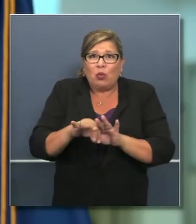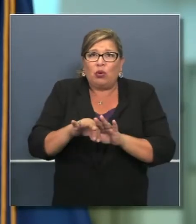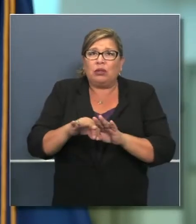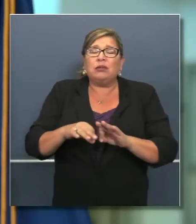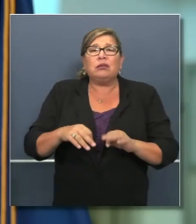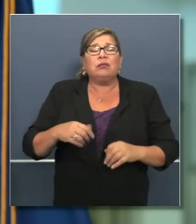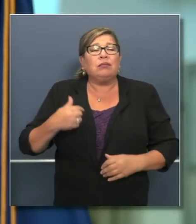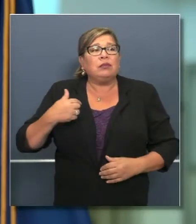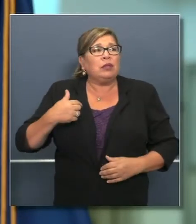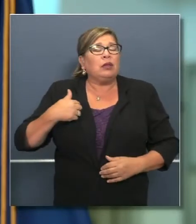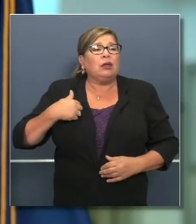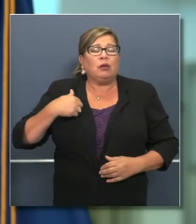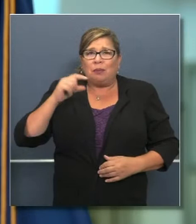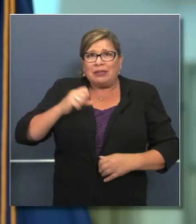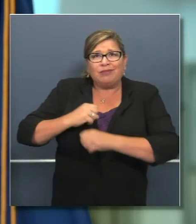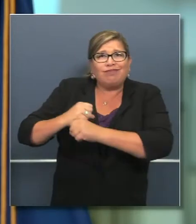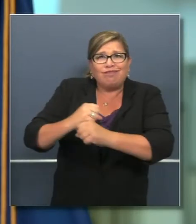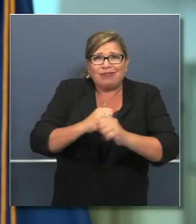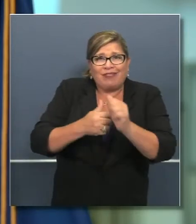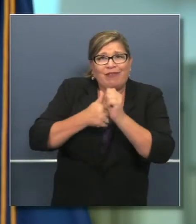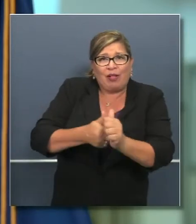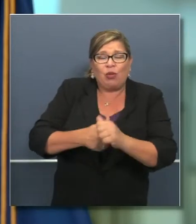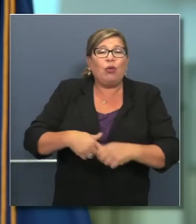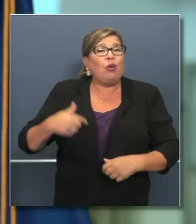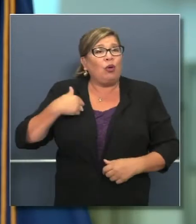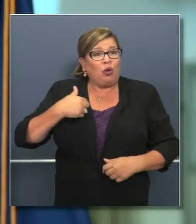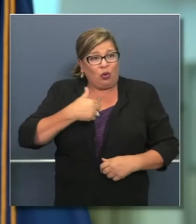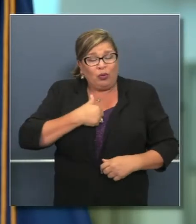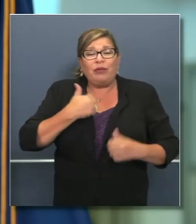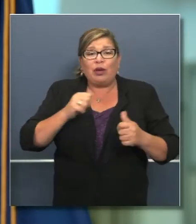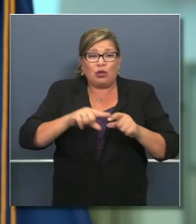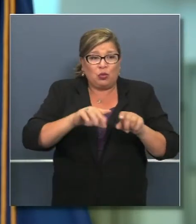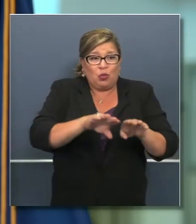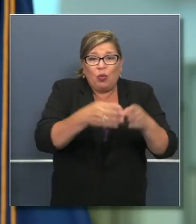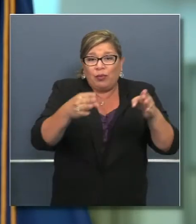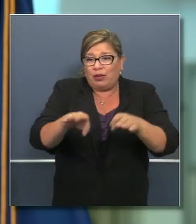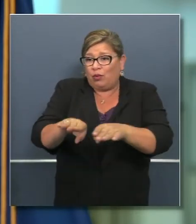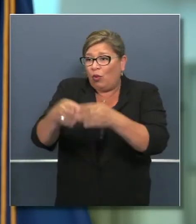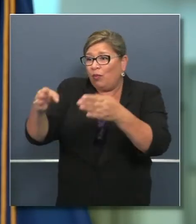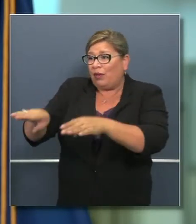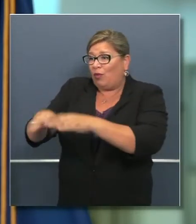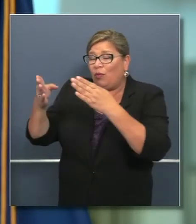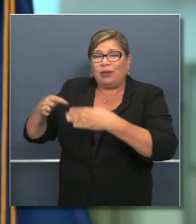of our economy we've been doing so over the course of many many months in a phased approach